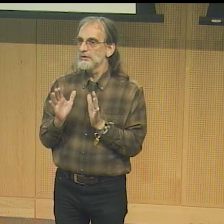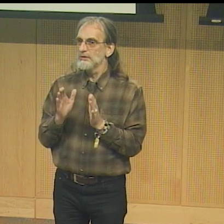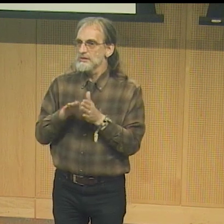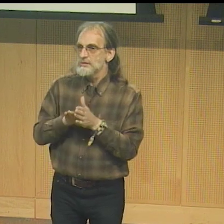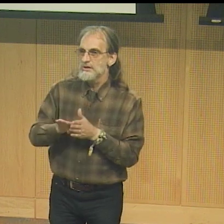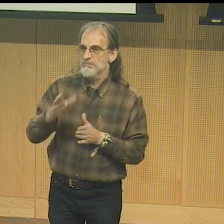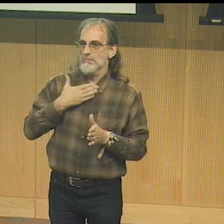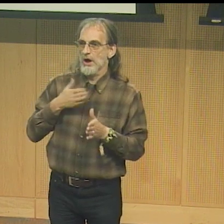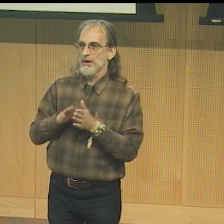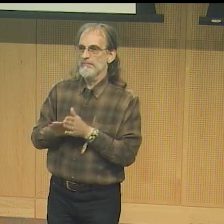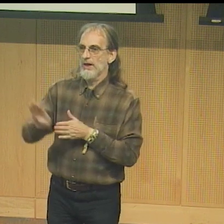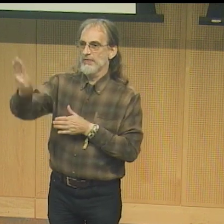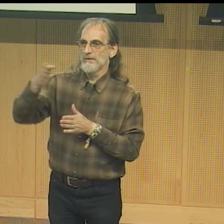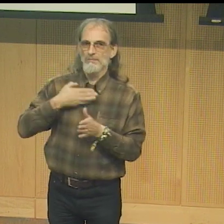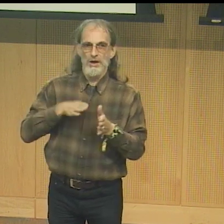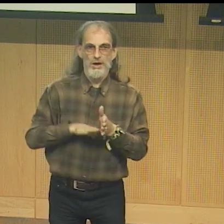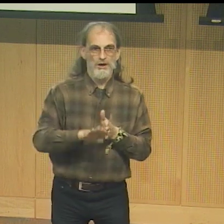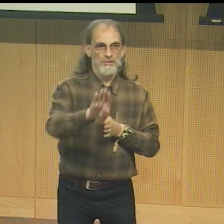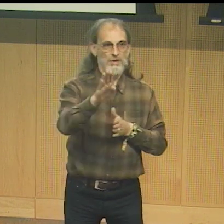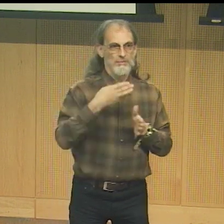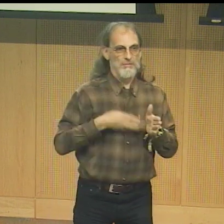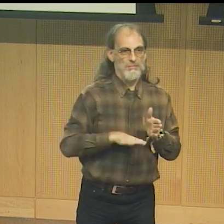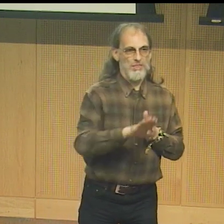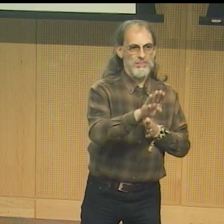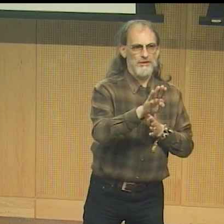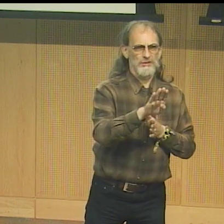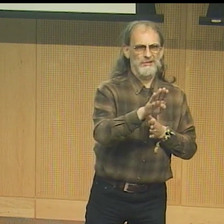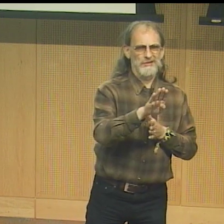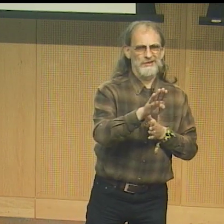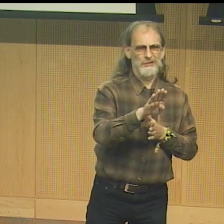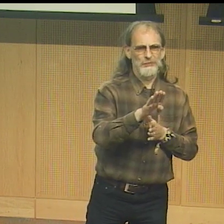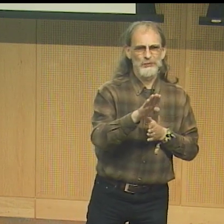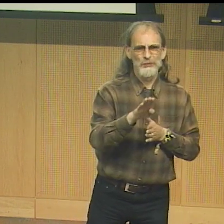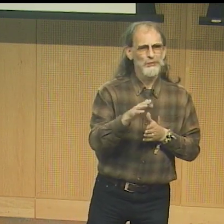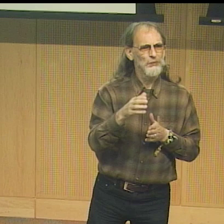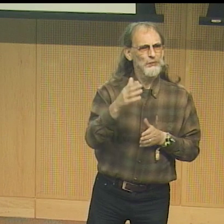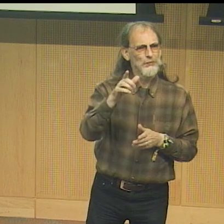and pass forth information from generations past because they know that if they come together